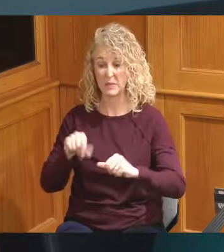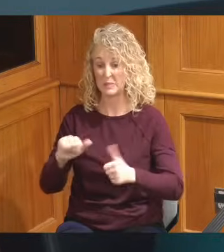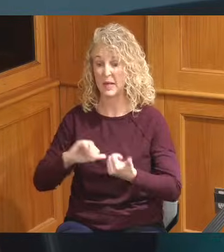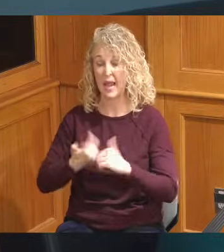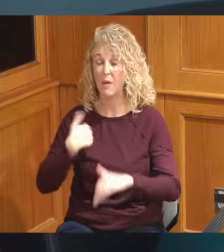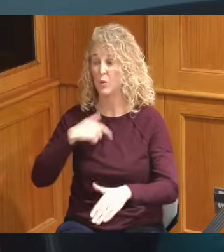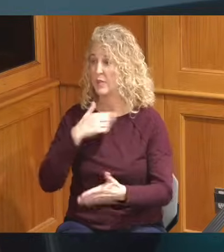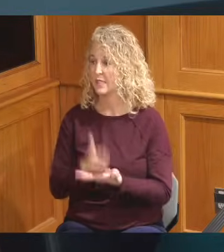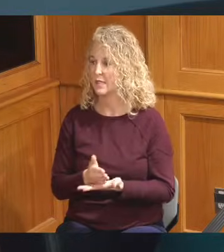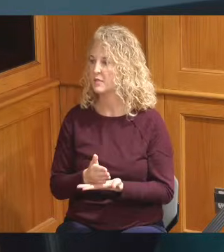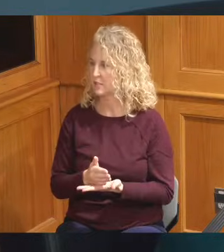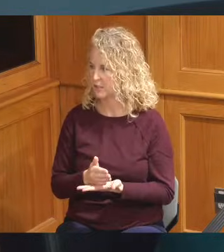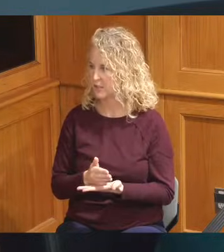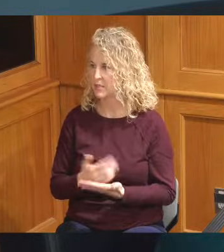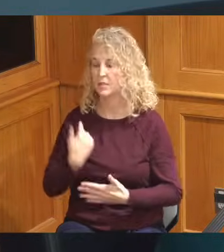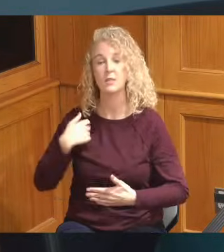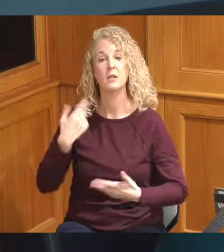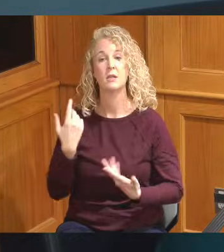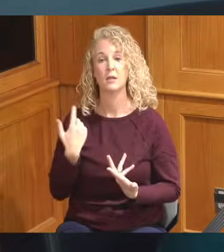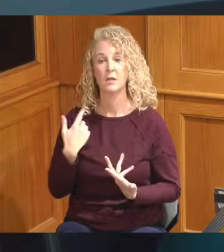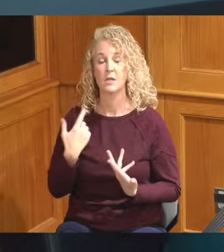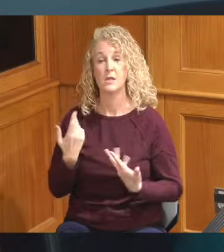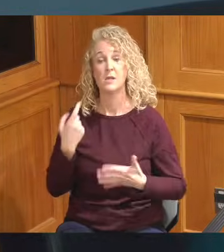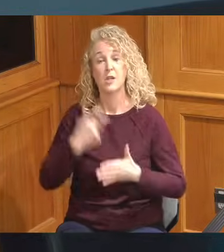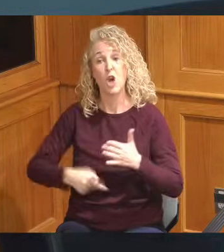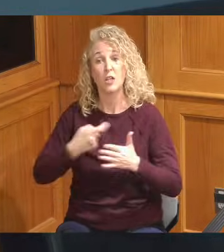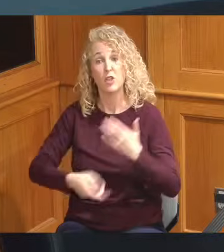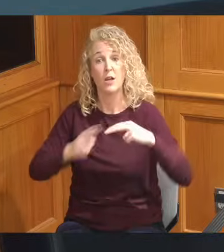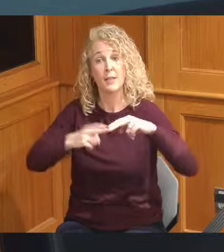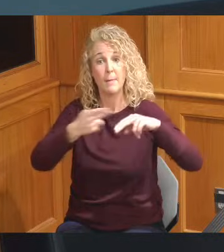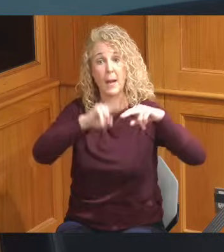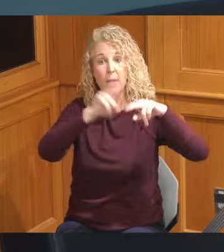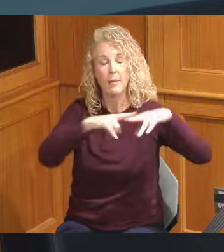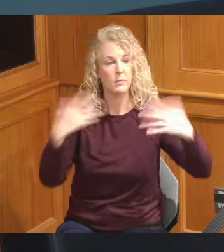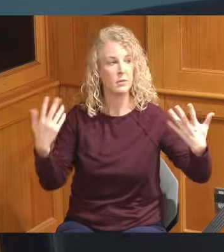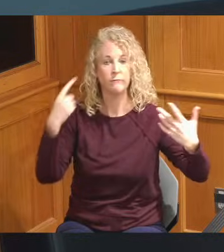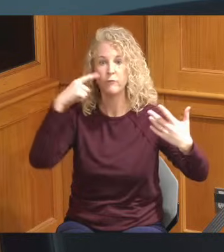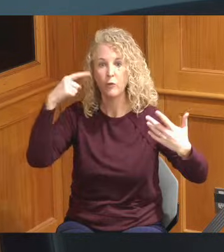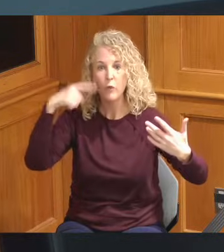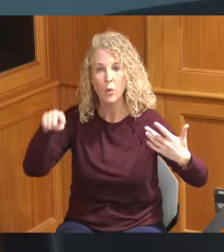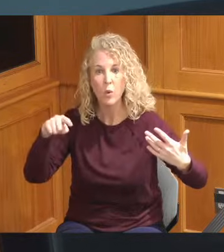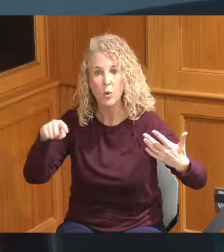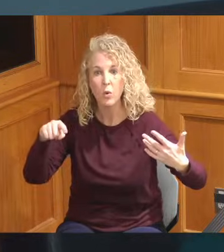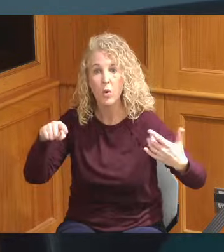you're just going to keep going up up up more and more and more on the taxpayers and the word was we